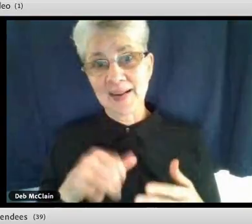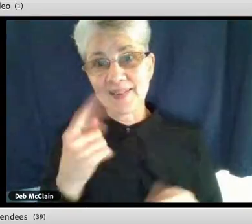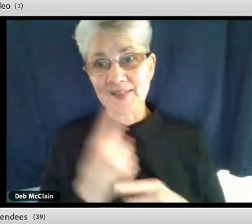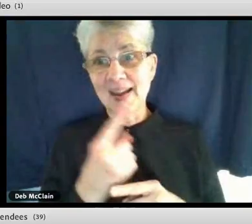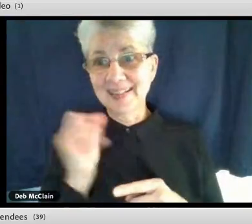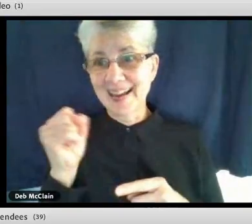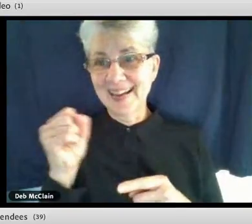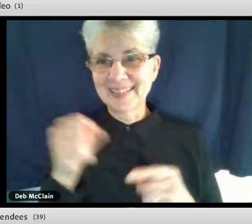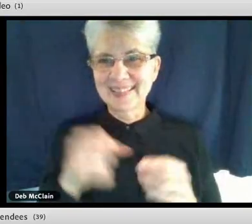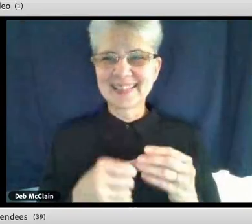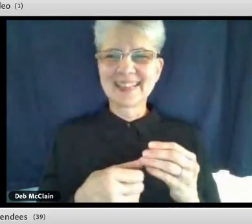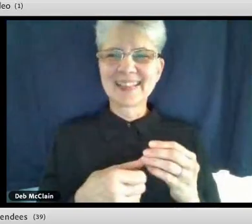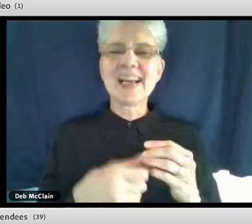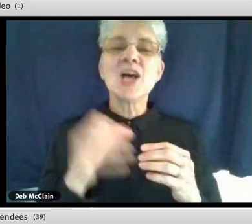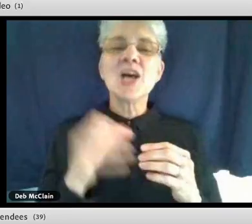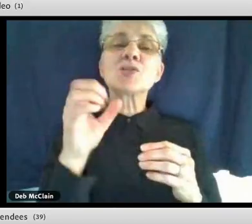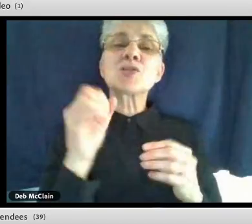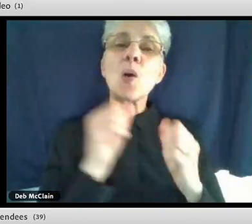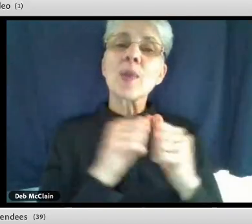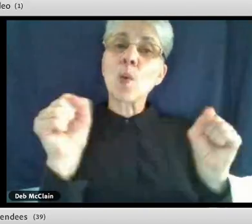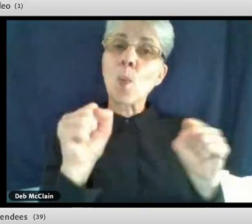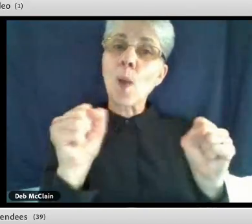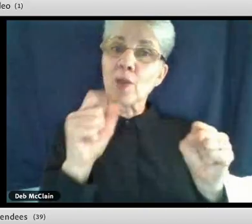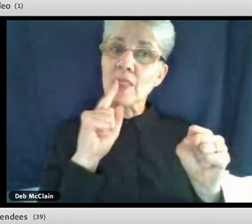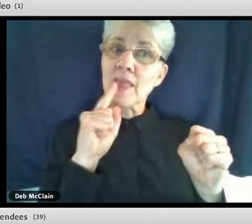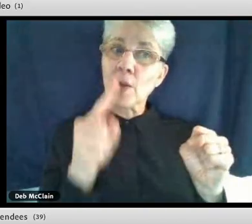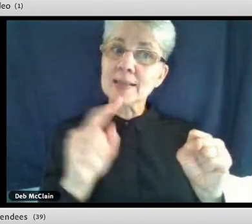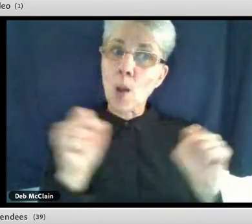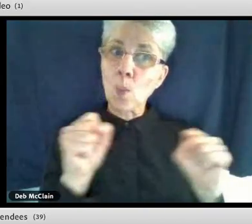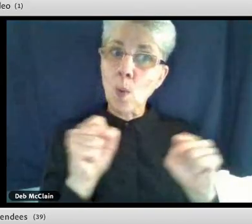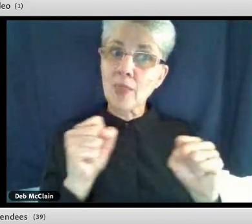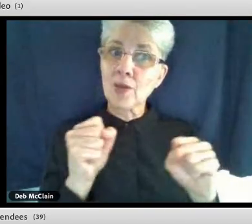That's kind of scary, right, you guys?